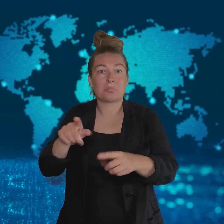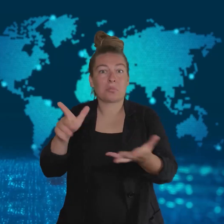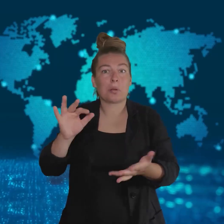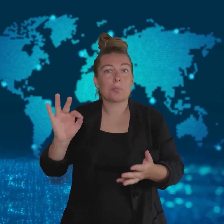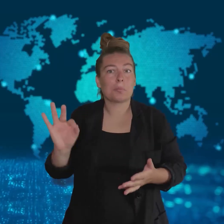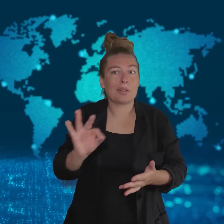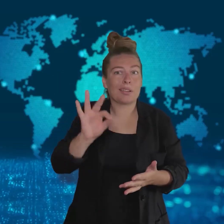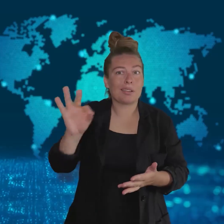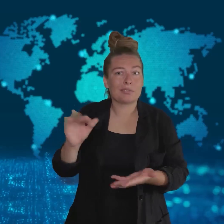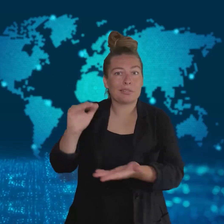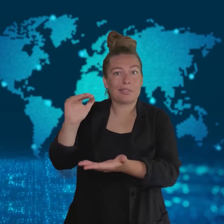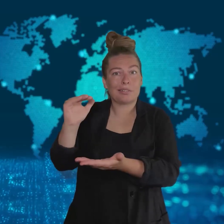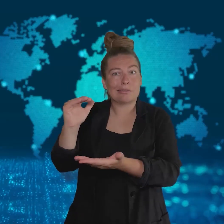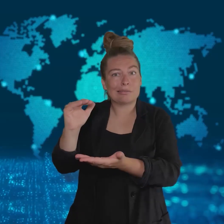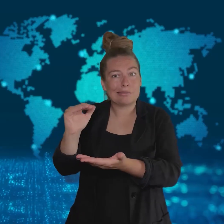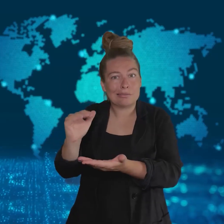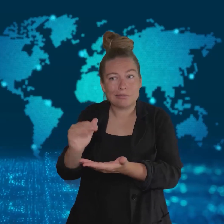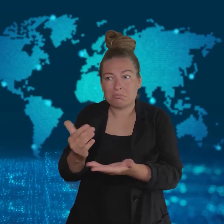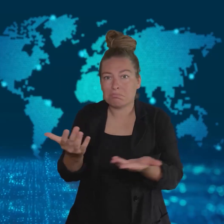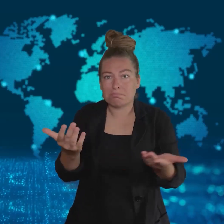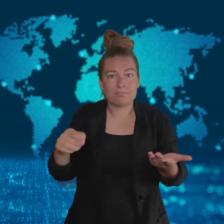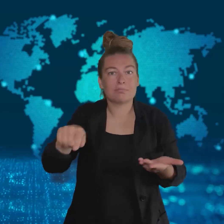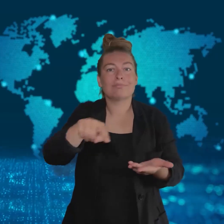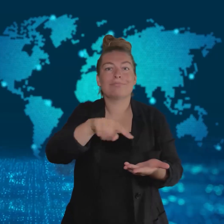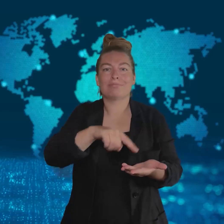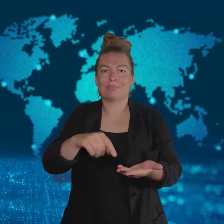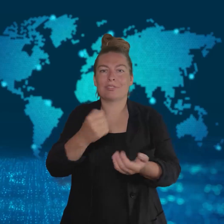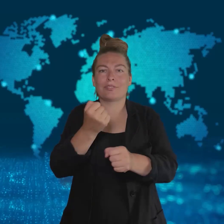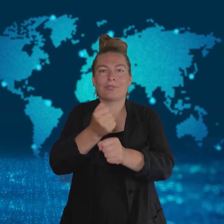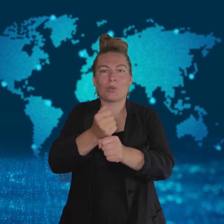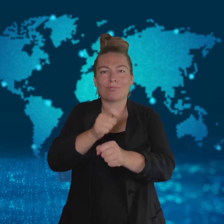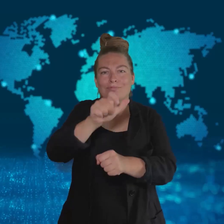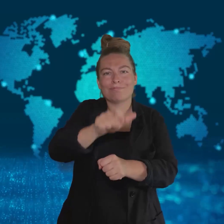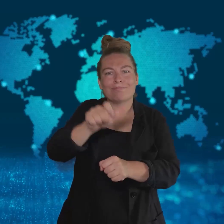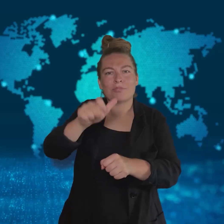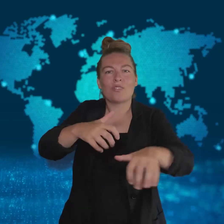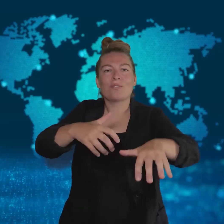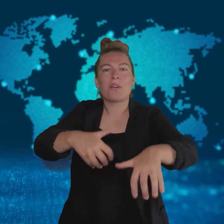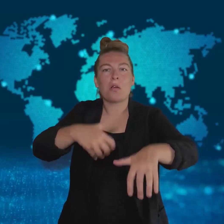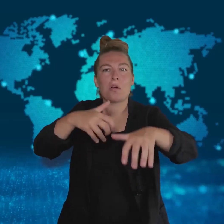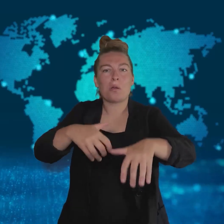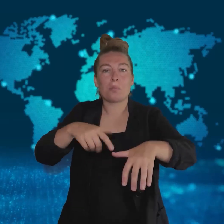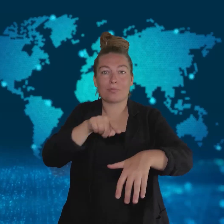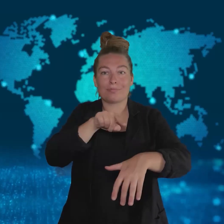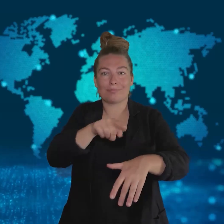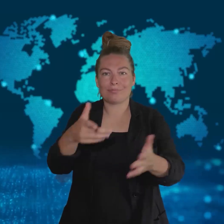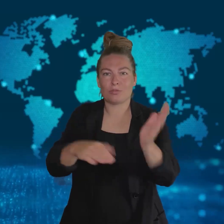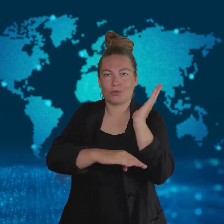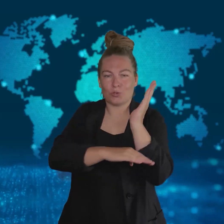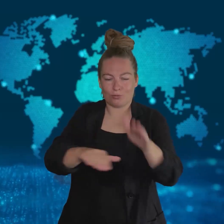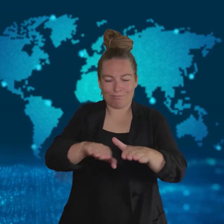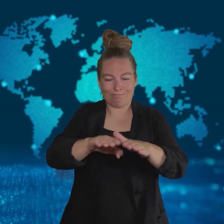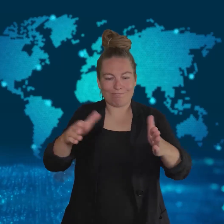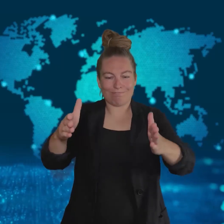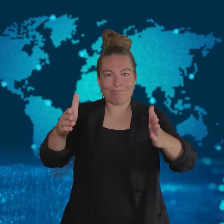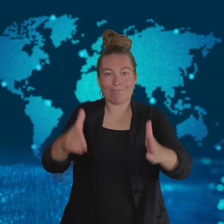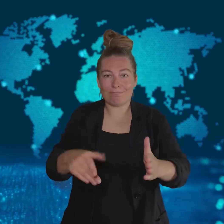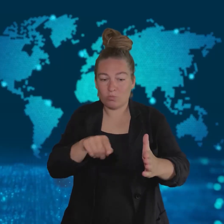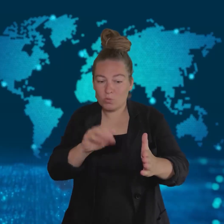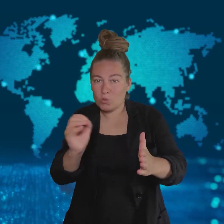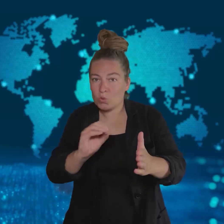Decline blamed on insecticides,